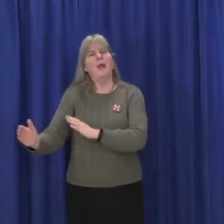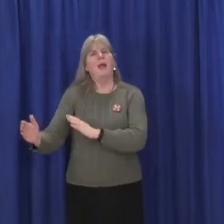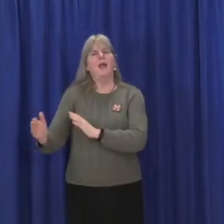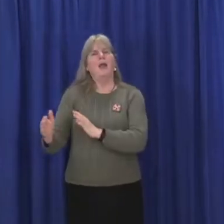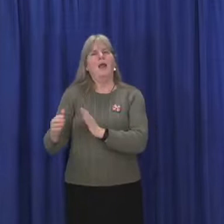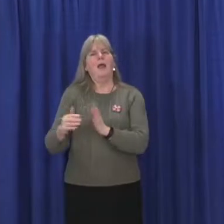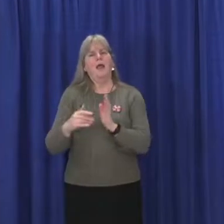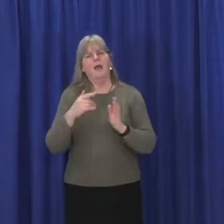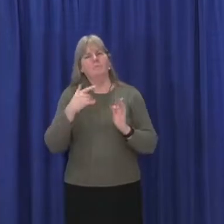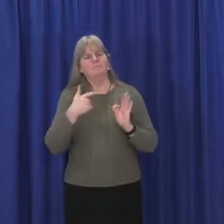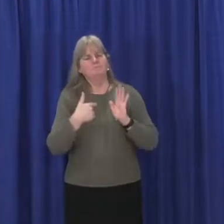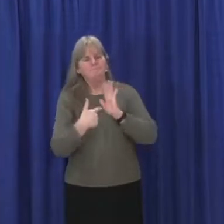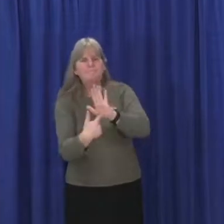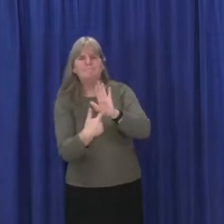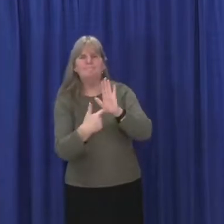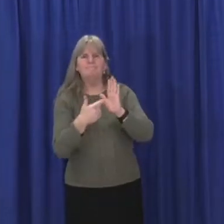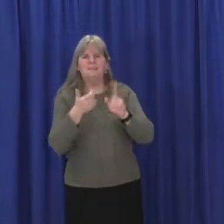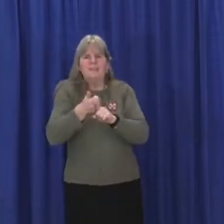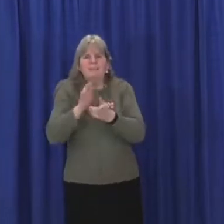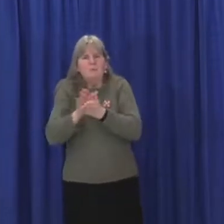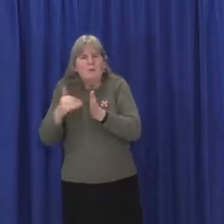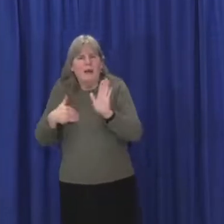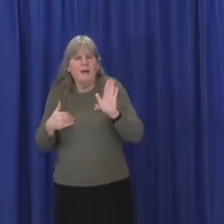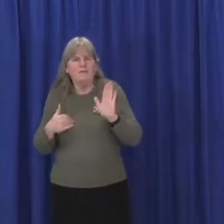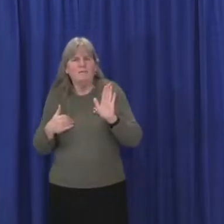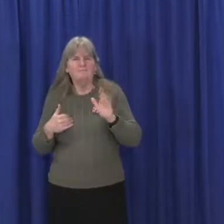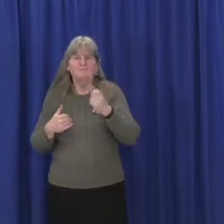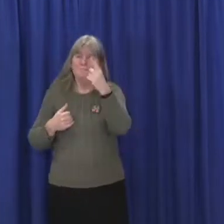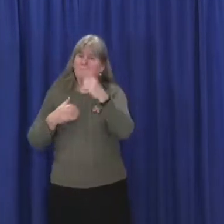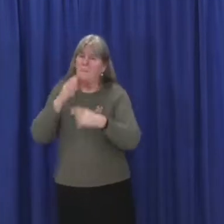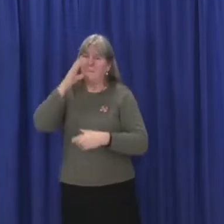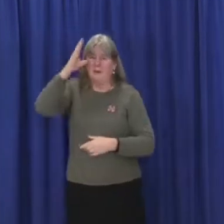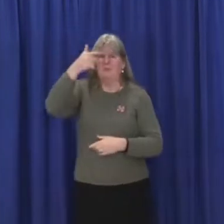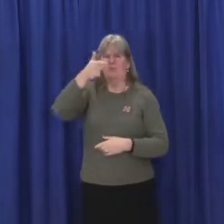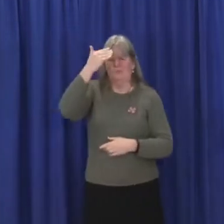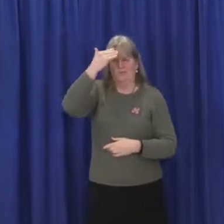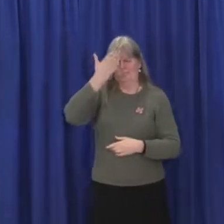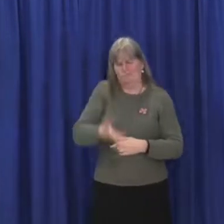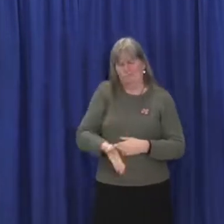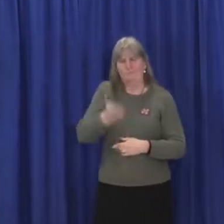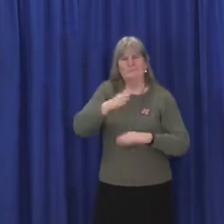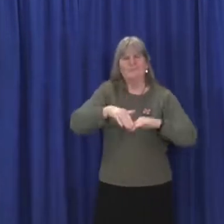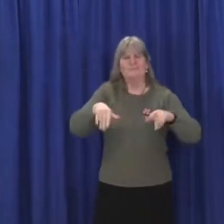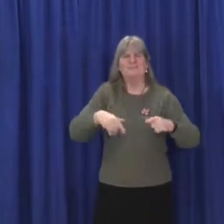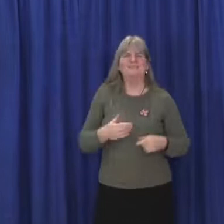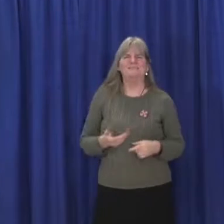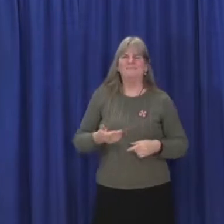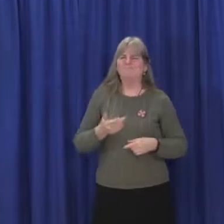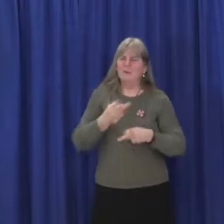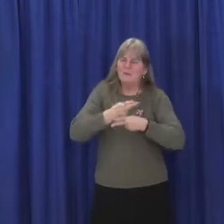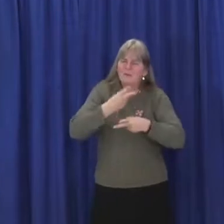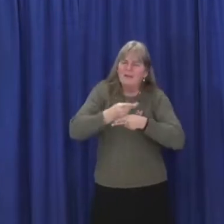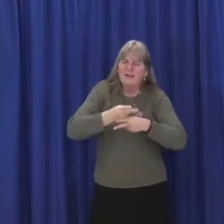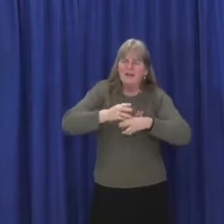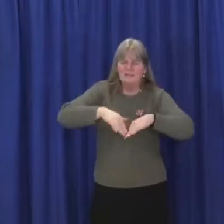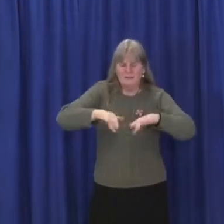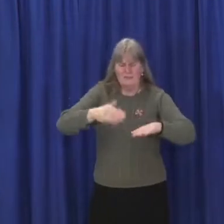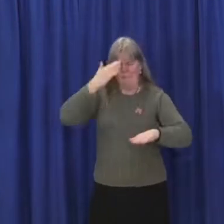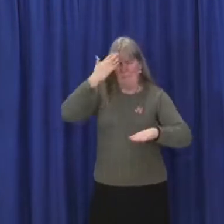Parents, you know your children best. Caregivers, grandmas, you know what's right for them.